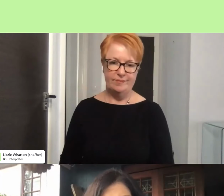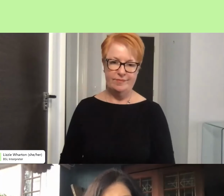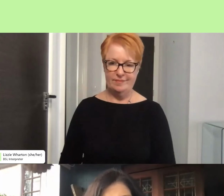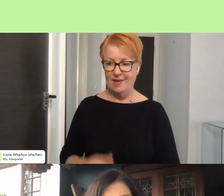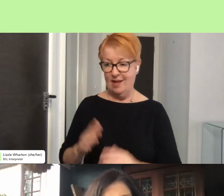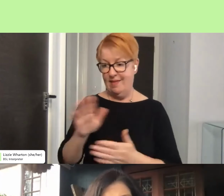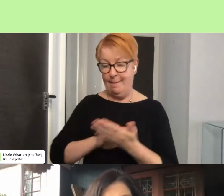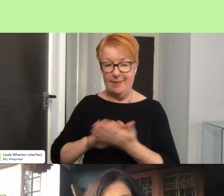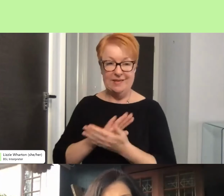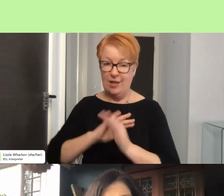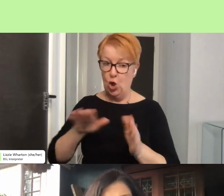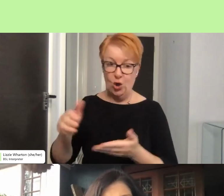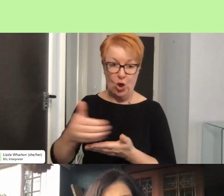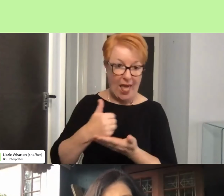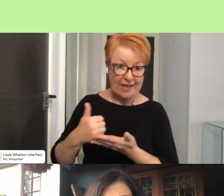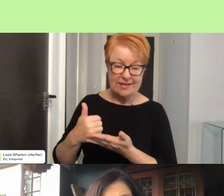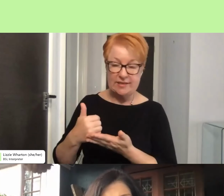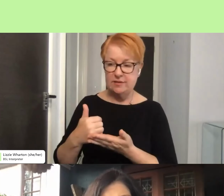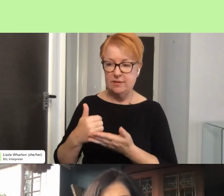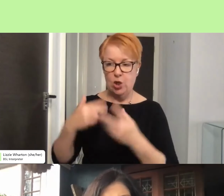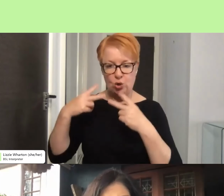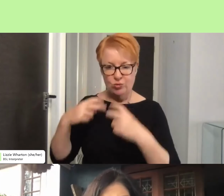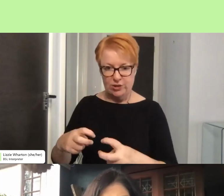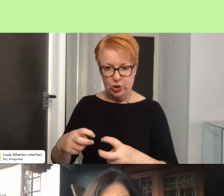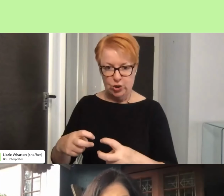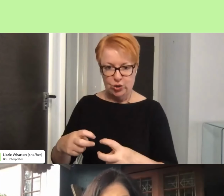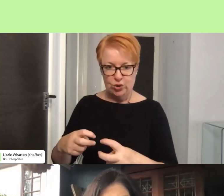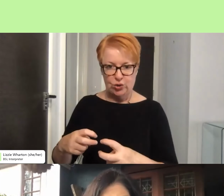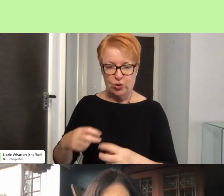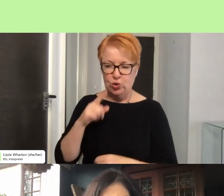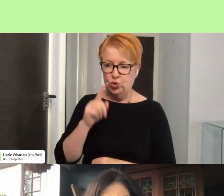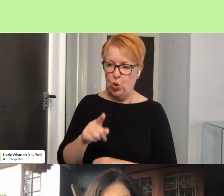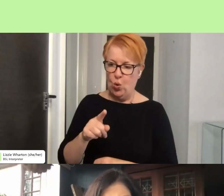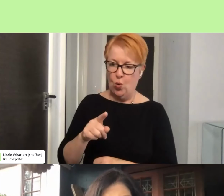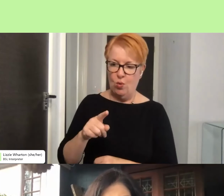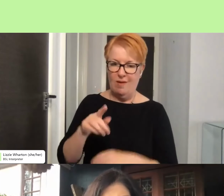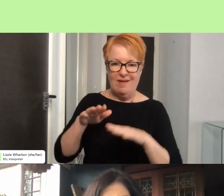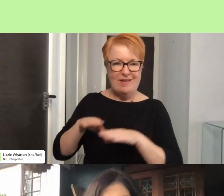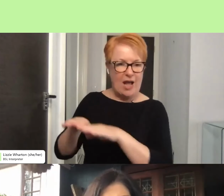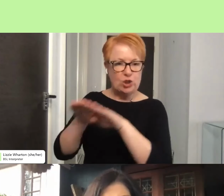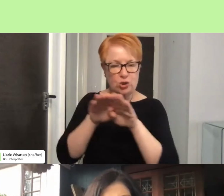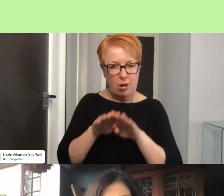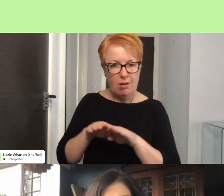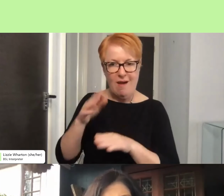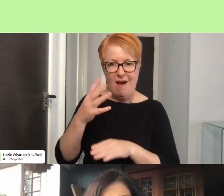So, we have a wrong writing of history, especially national institutions have this huge problem,